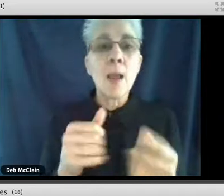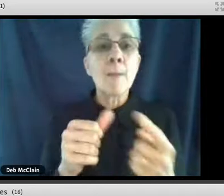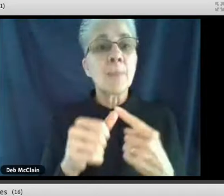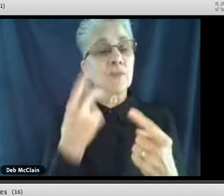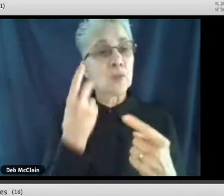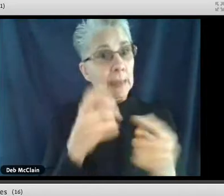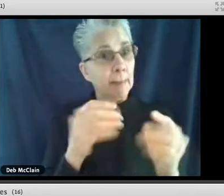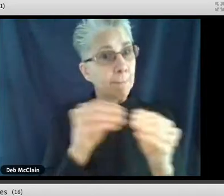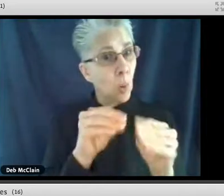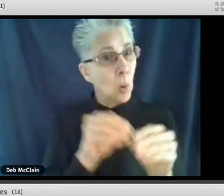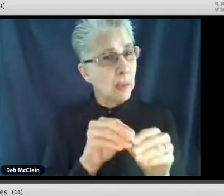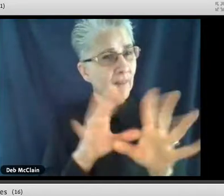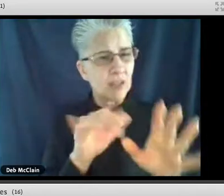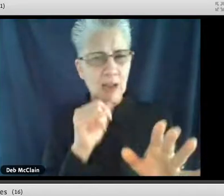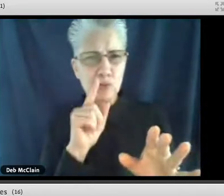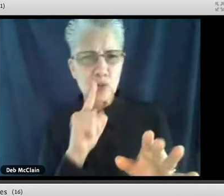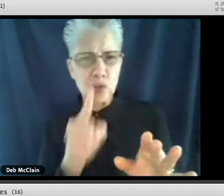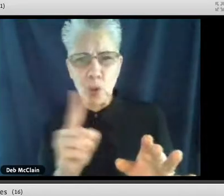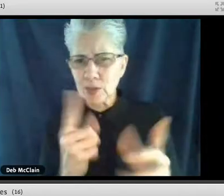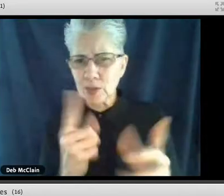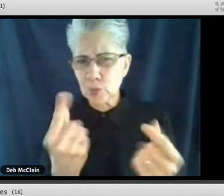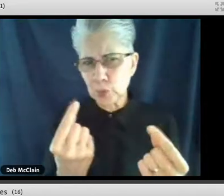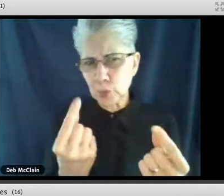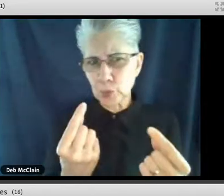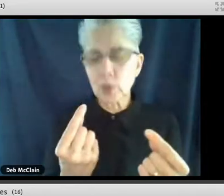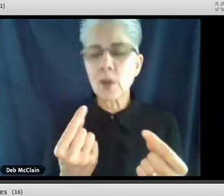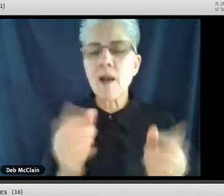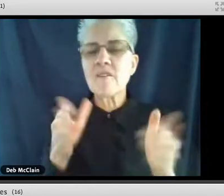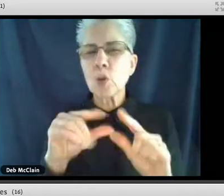you're really unsure of where to go, a focus group might be what you want.